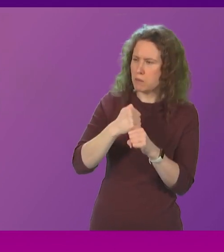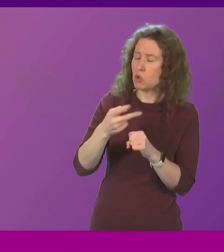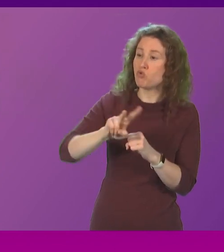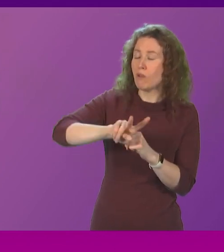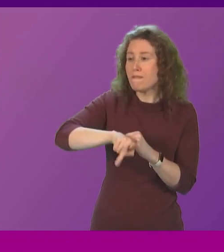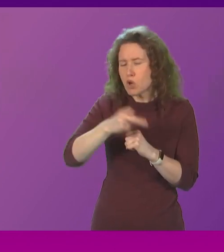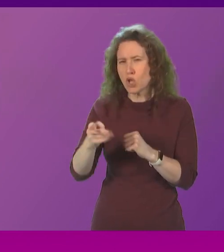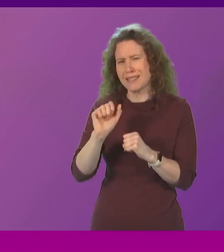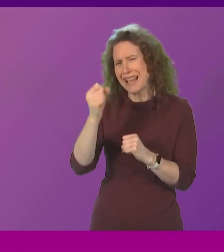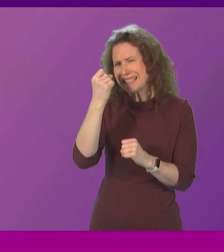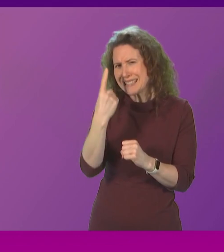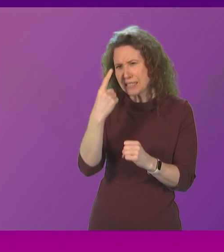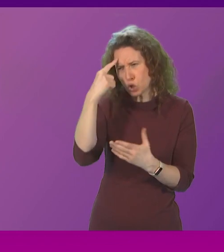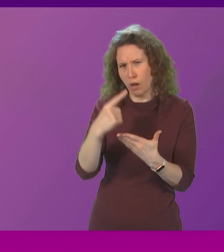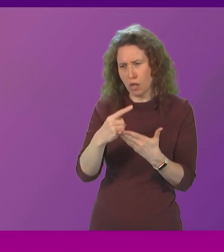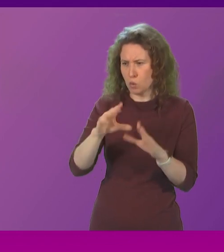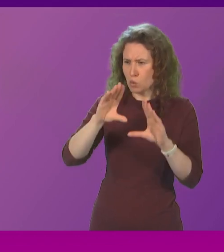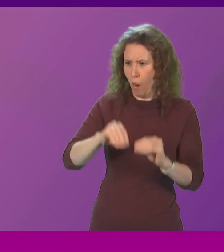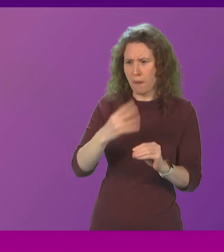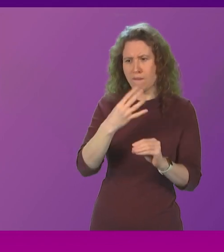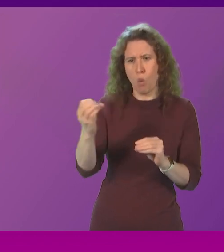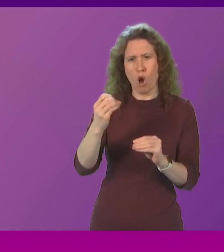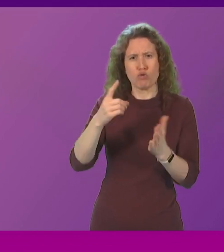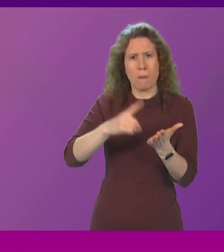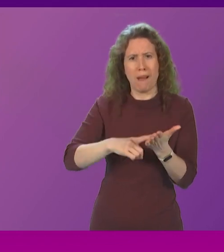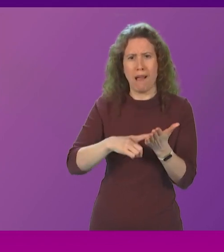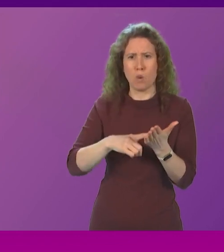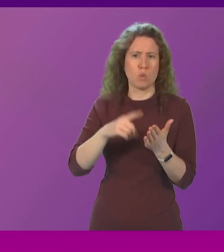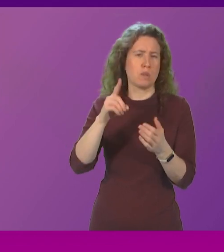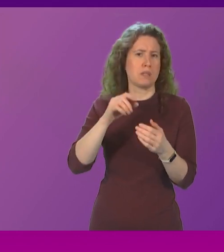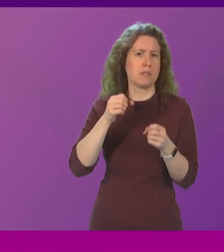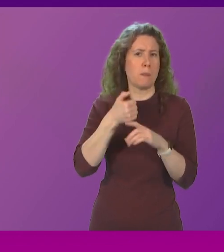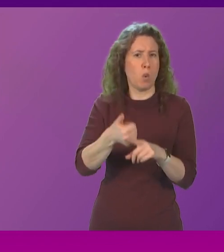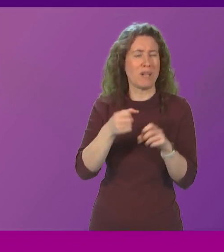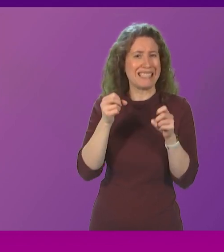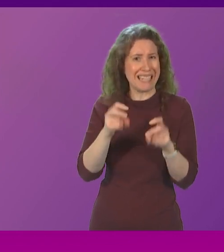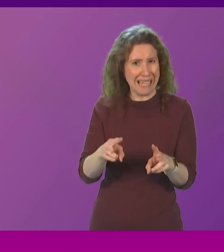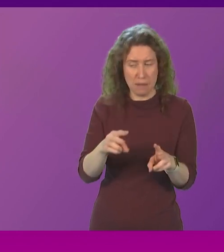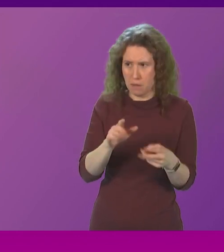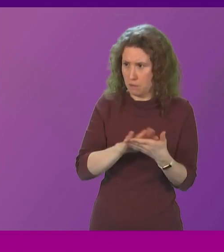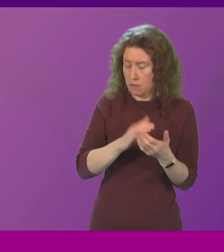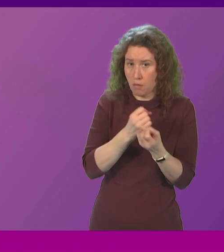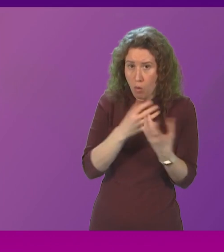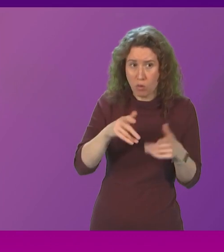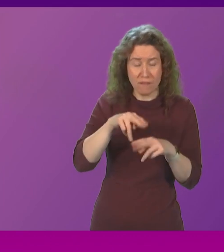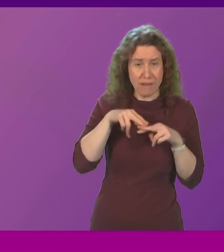decision to scrap the £400 energy bill support scheme, which leaves many families in my constituency